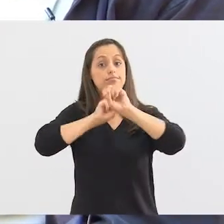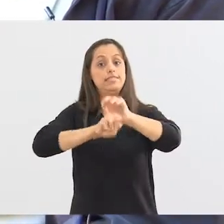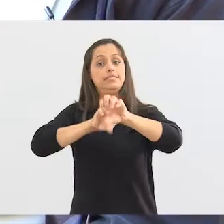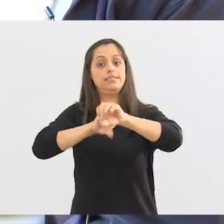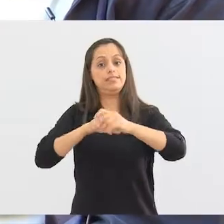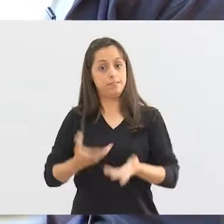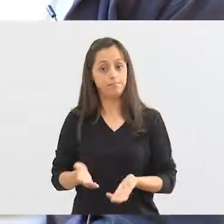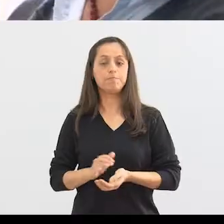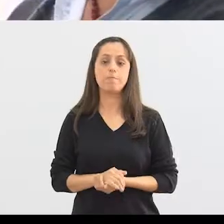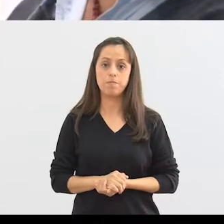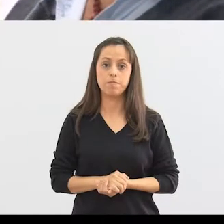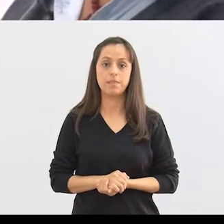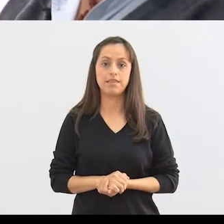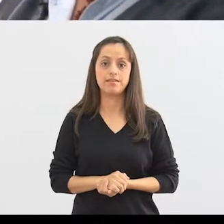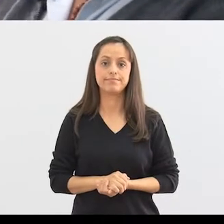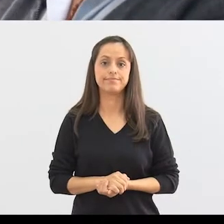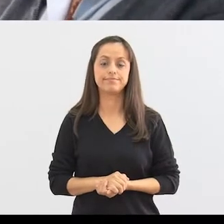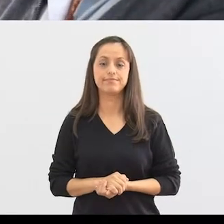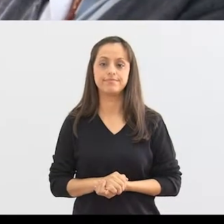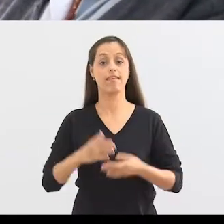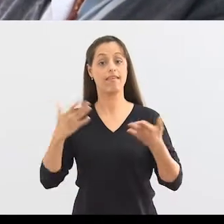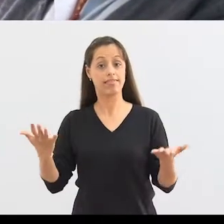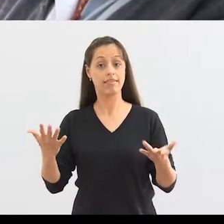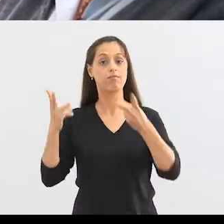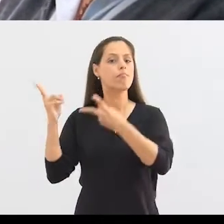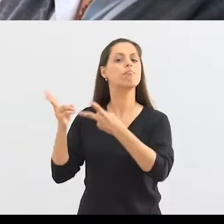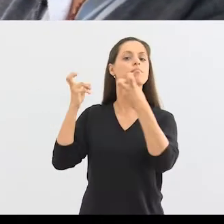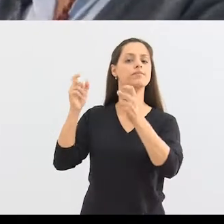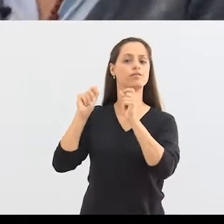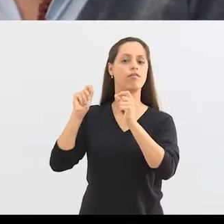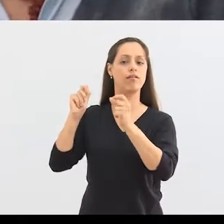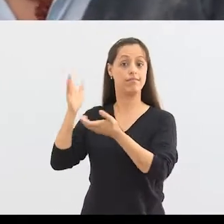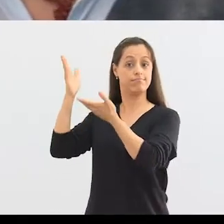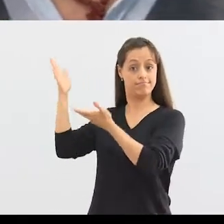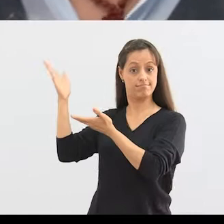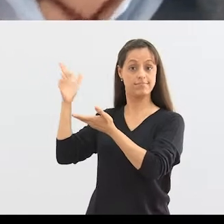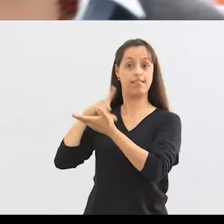Then the teachers started trying to find ways